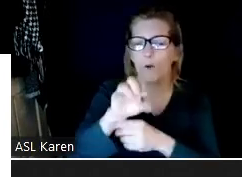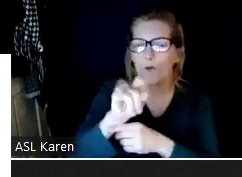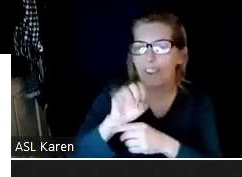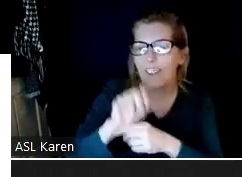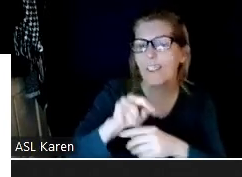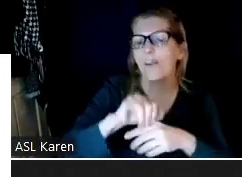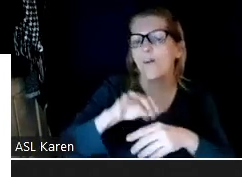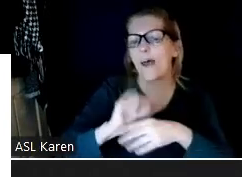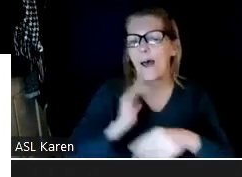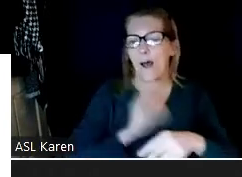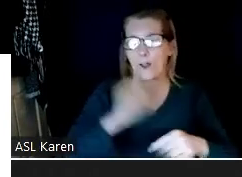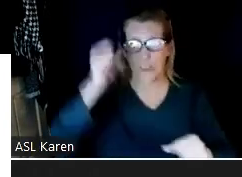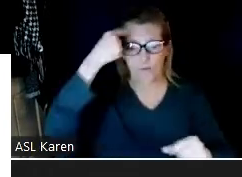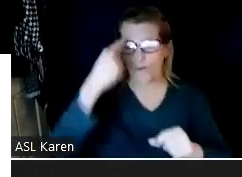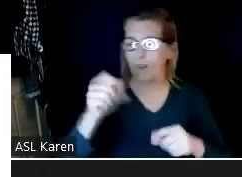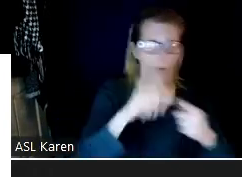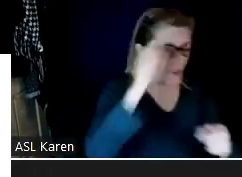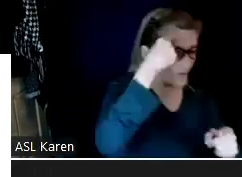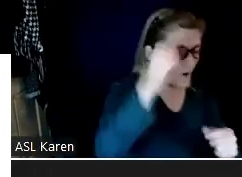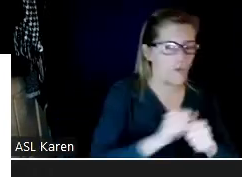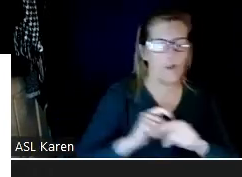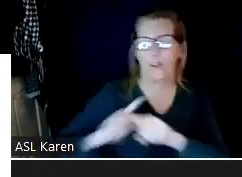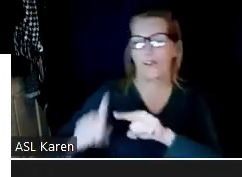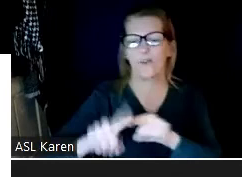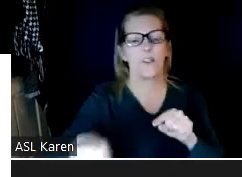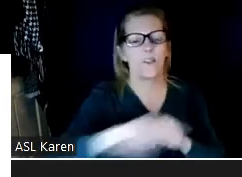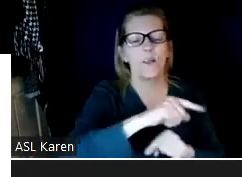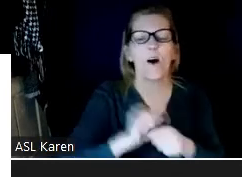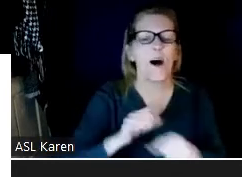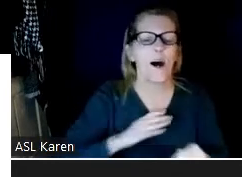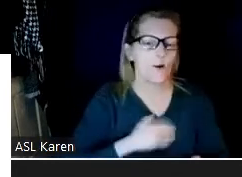consultation with our nine tribal nations that fall inside of our state borders.